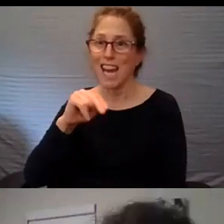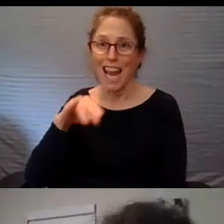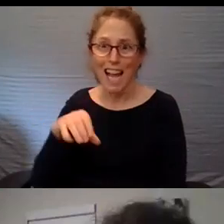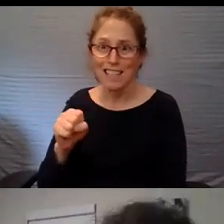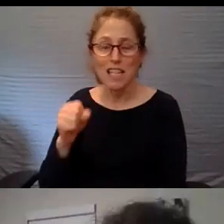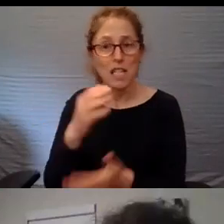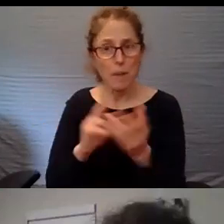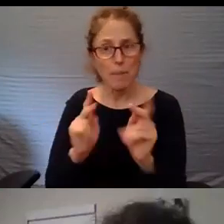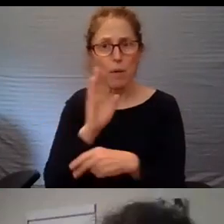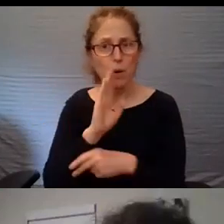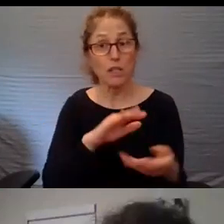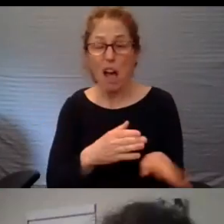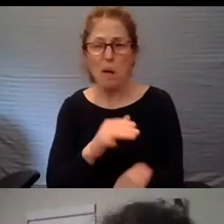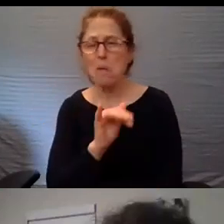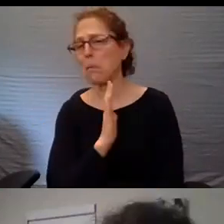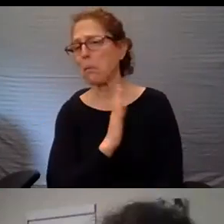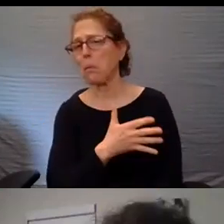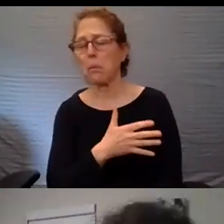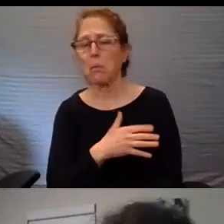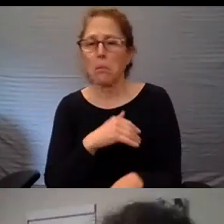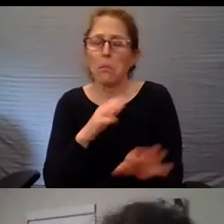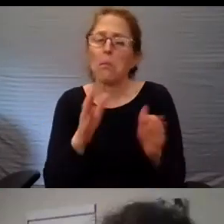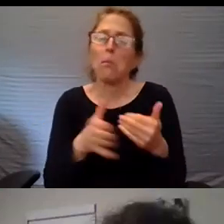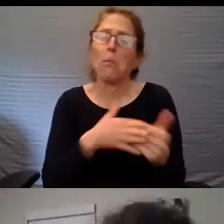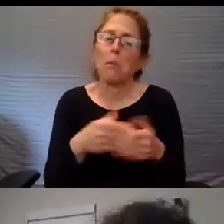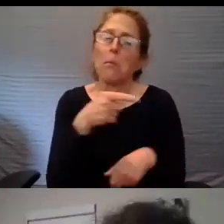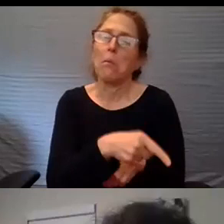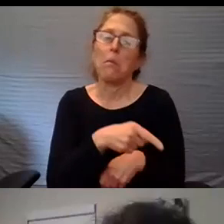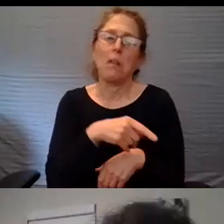are going to die from it but that's okay, or it's not as big of a worry because they're worth less, but